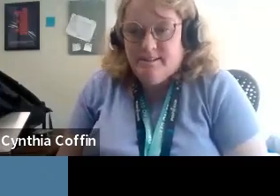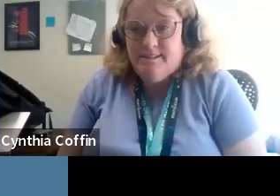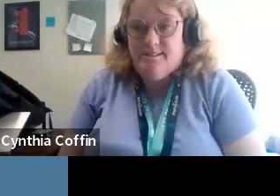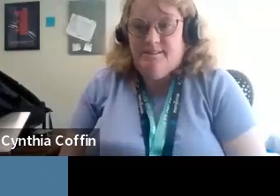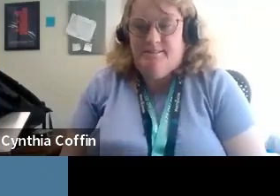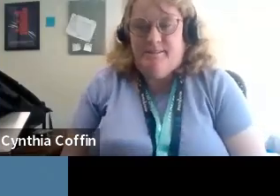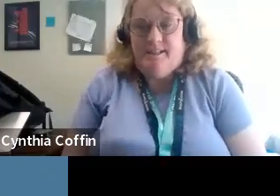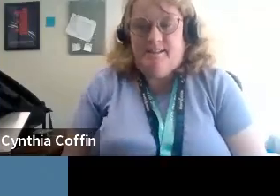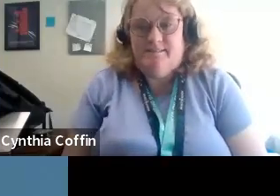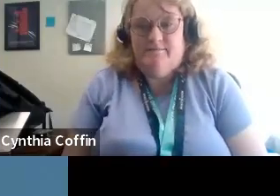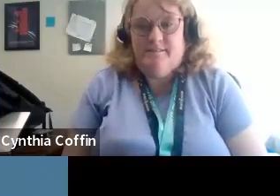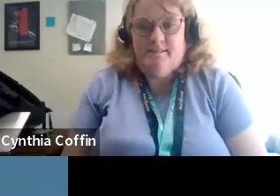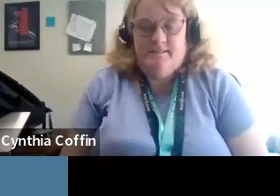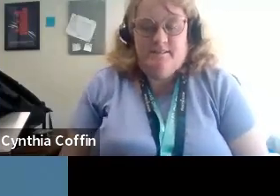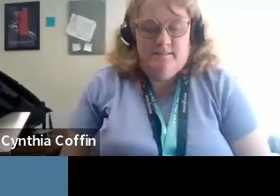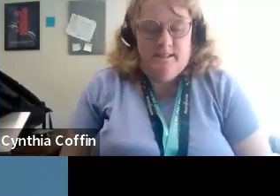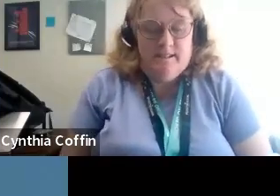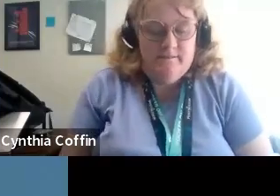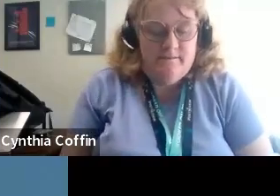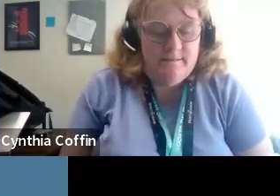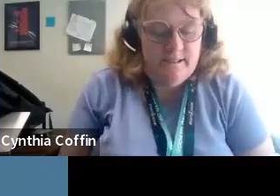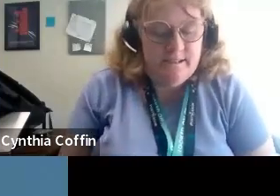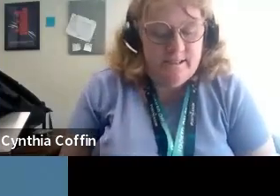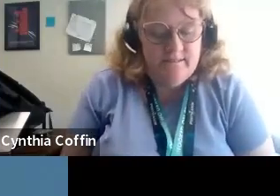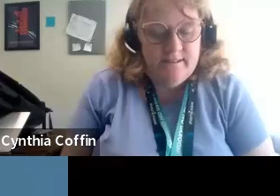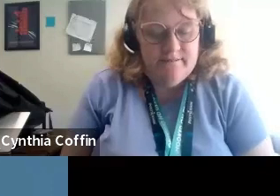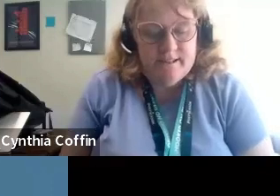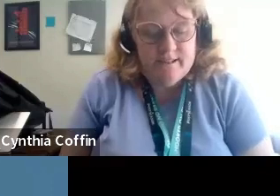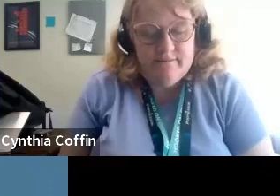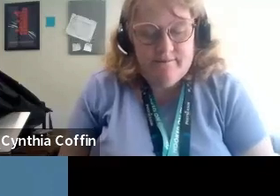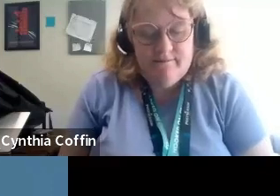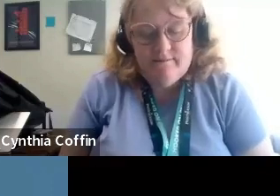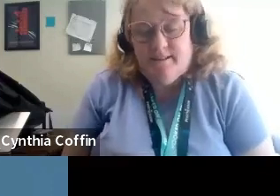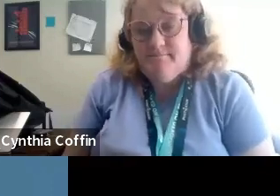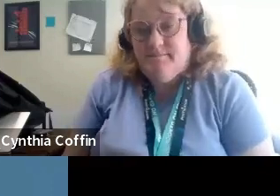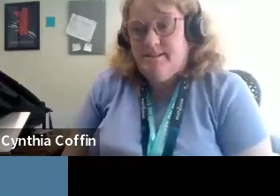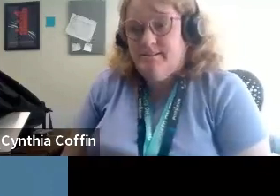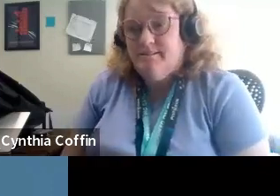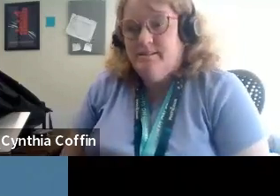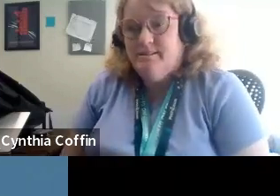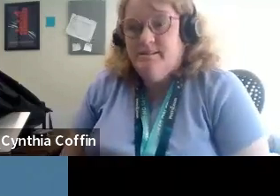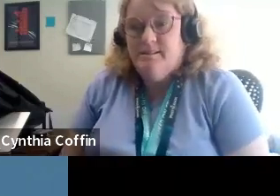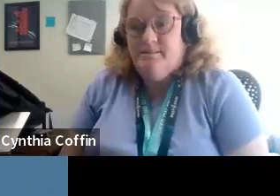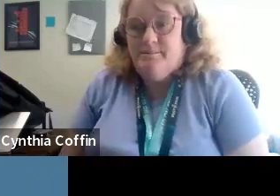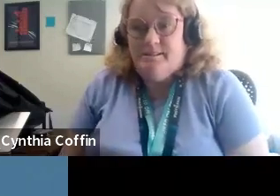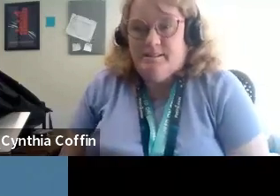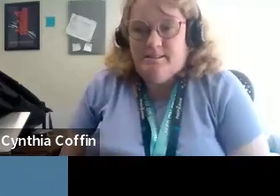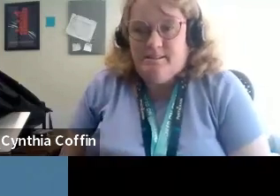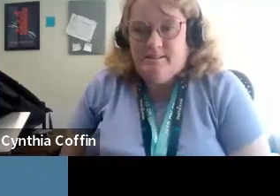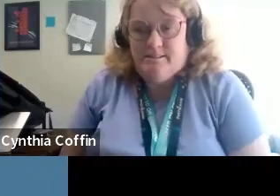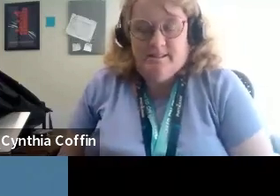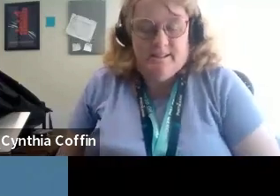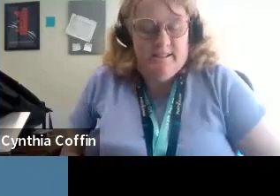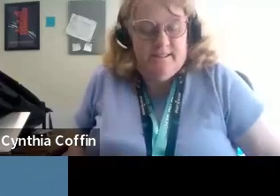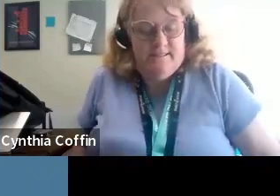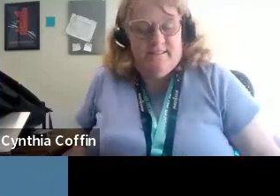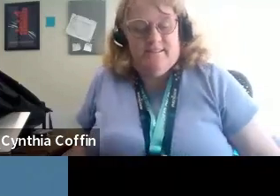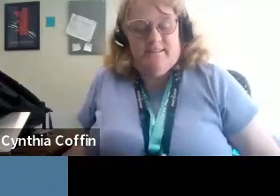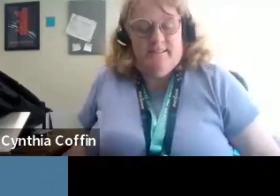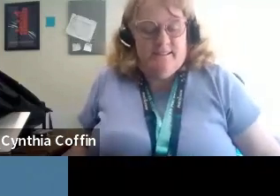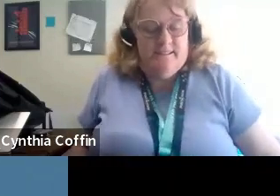and definitely for me anyway the biggest